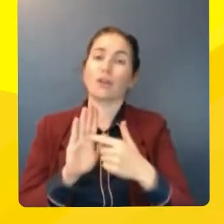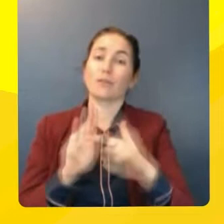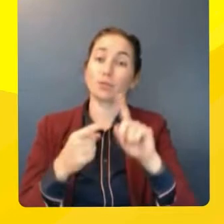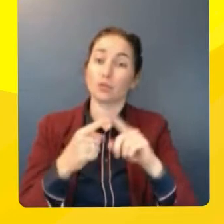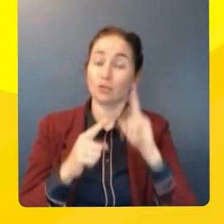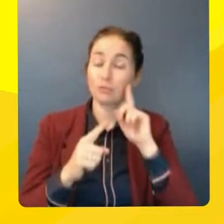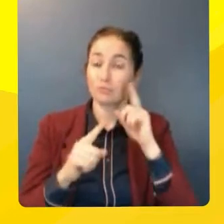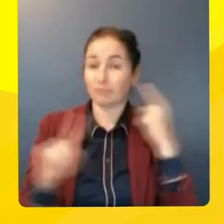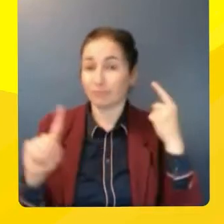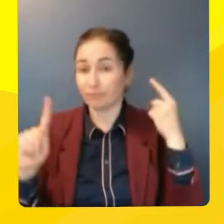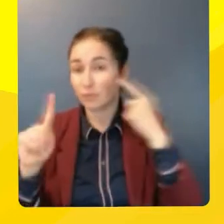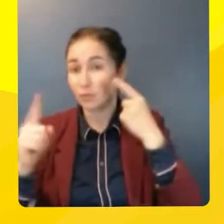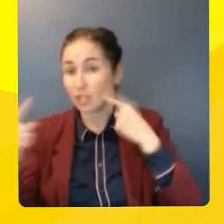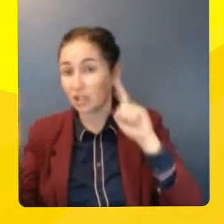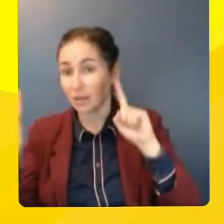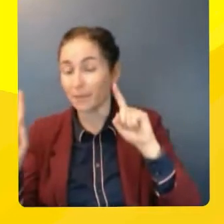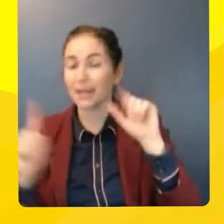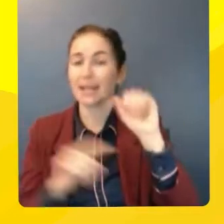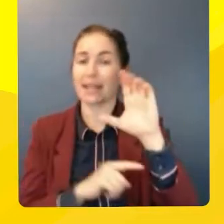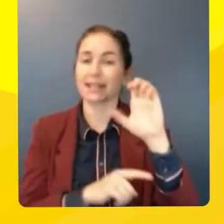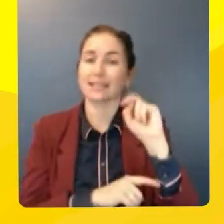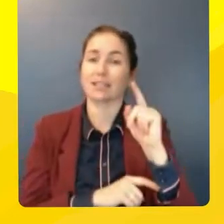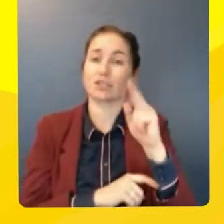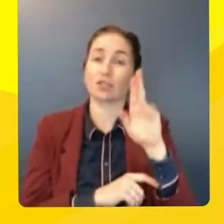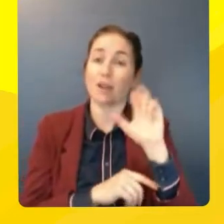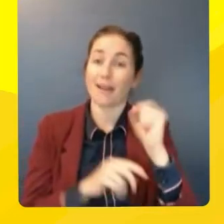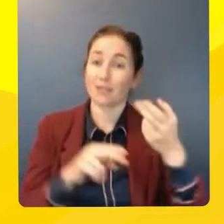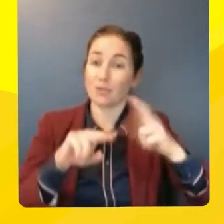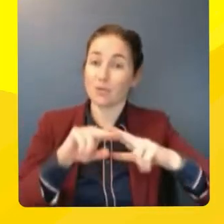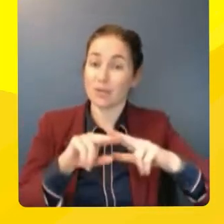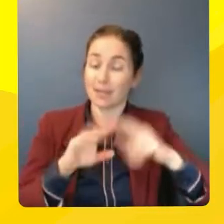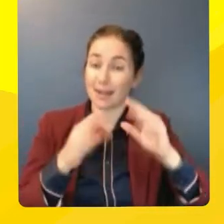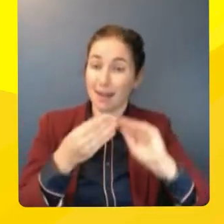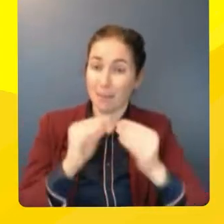Accenture would have to increase the number of African American